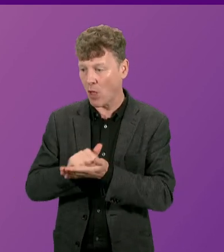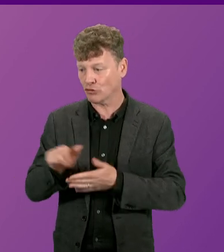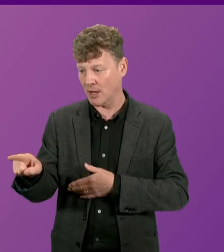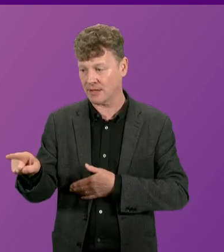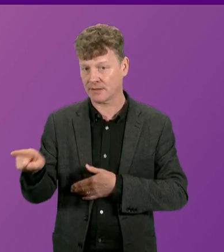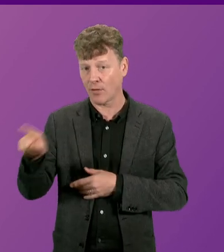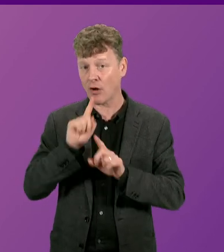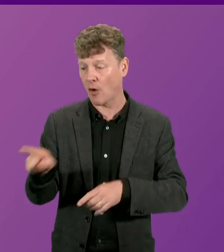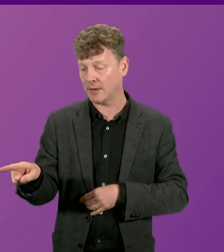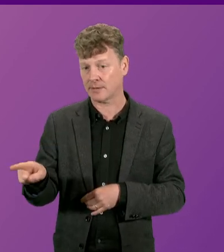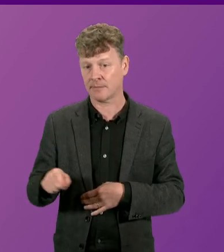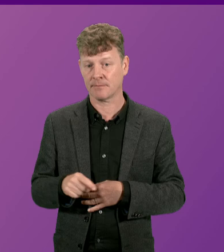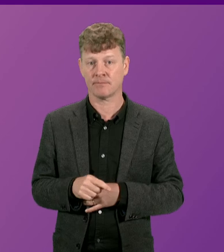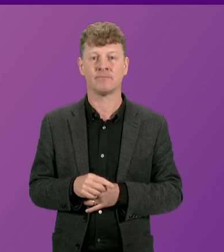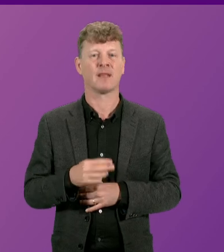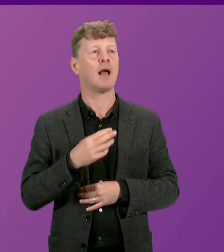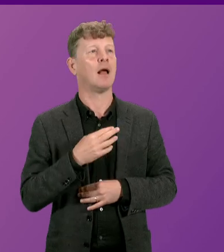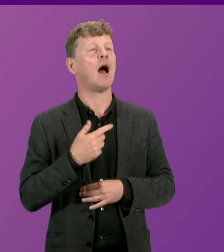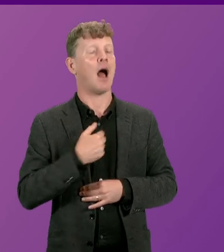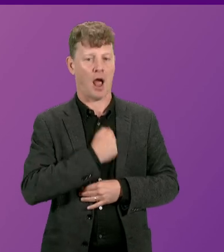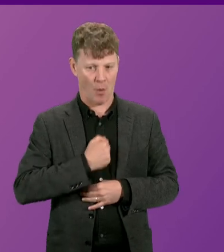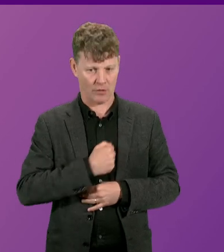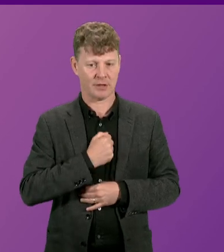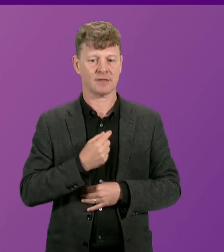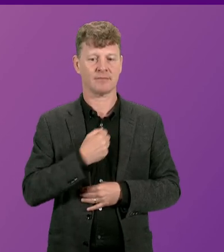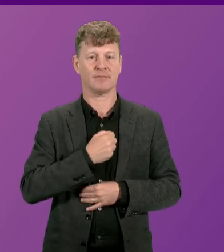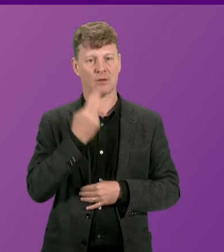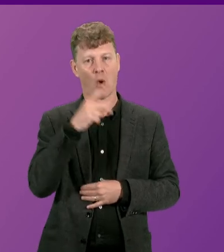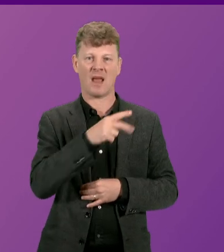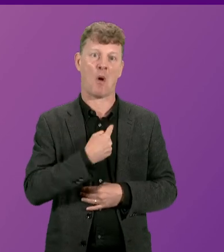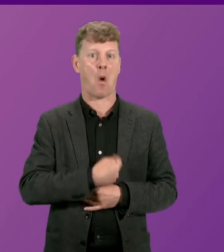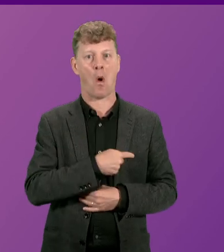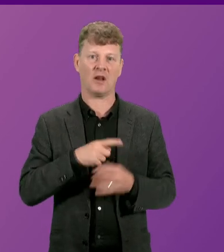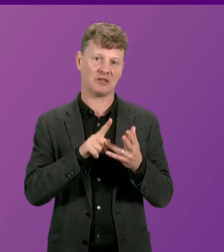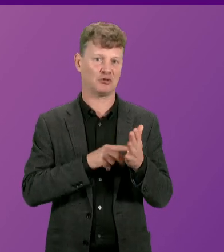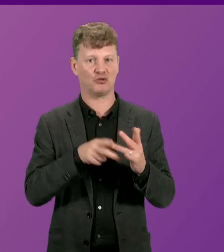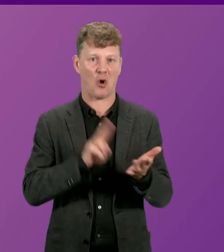I apologise for calling the First Minister Honest John.